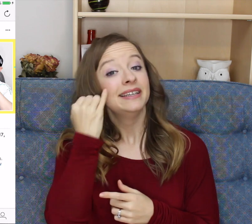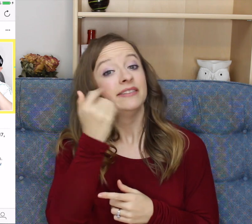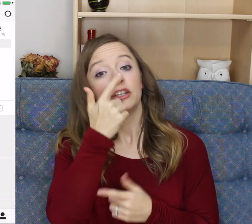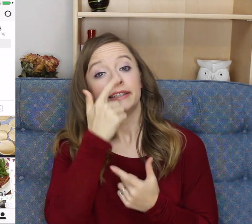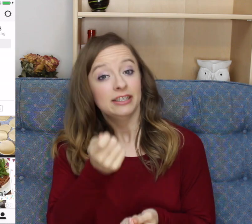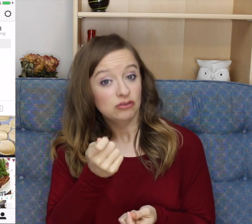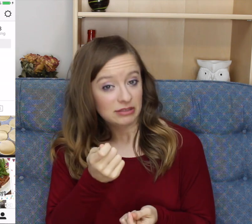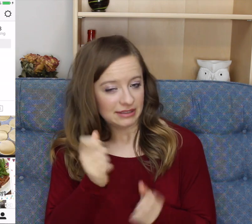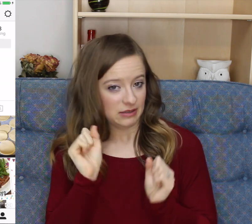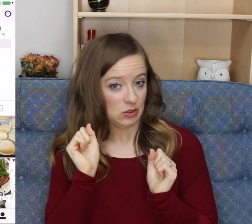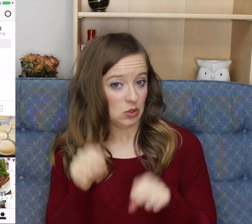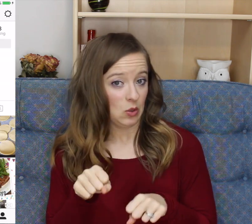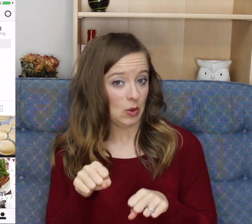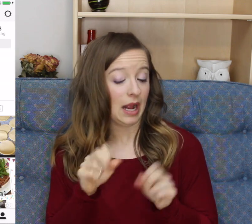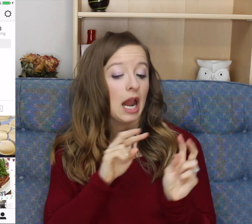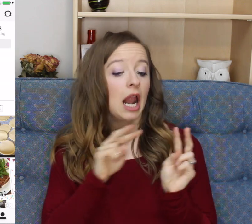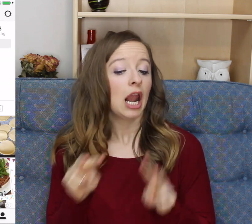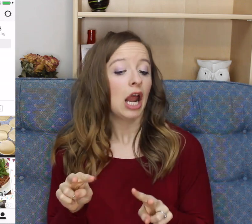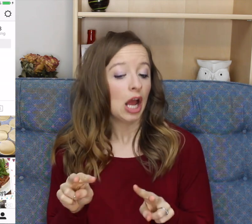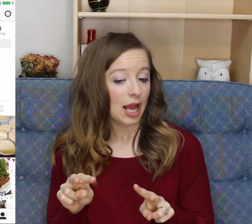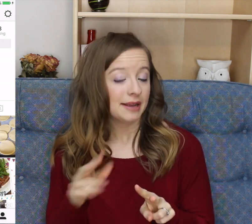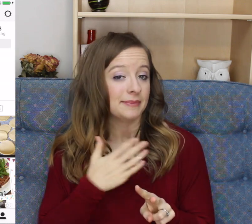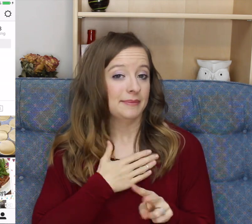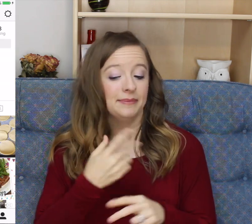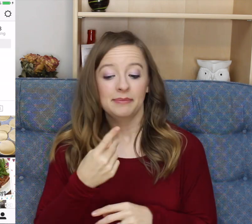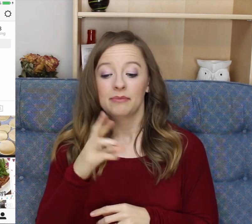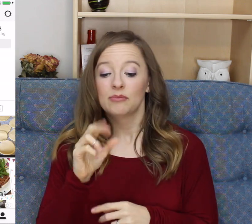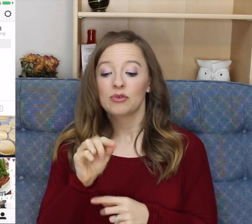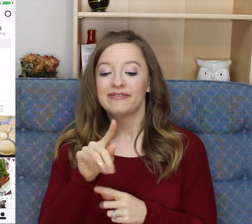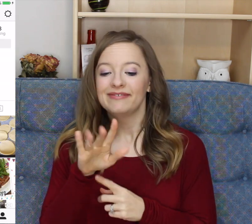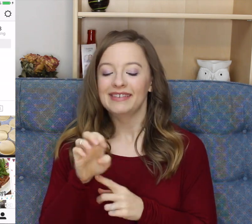you can look in my profile,